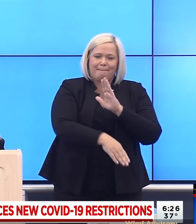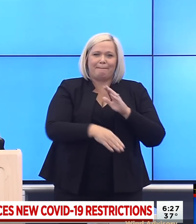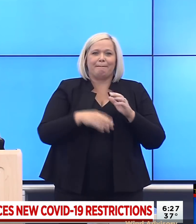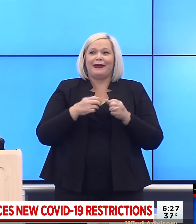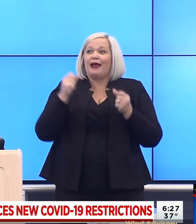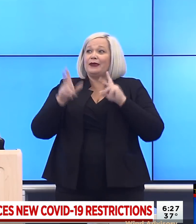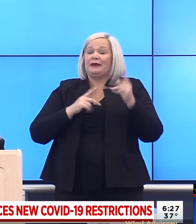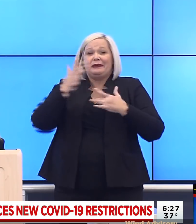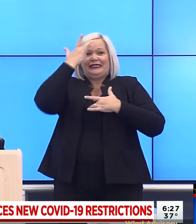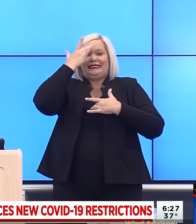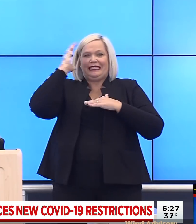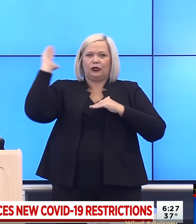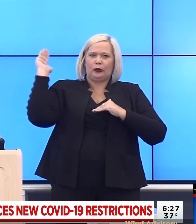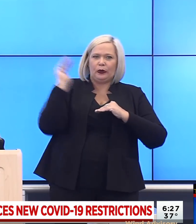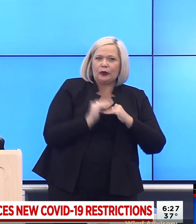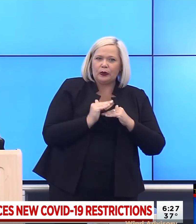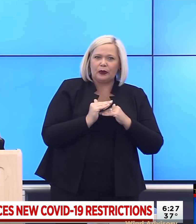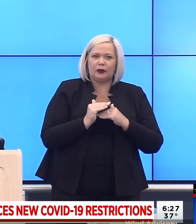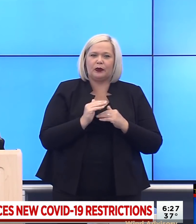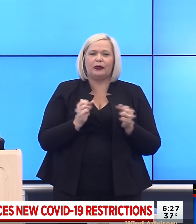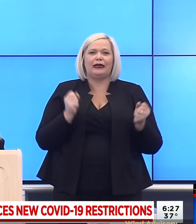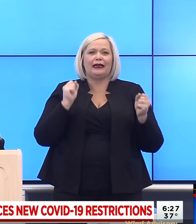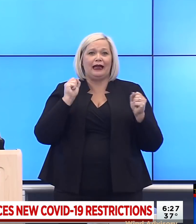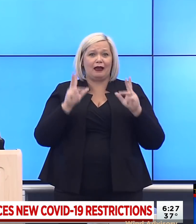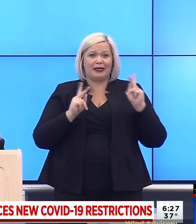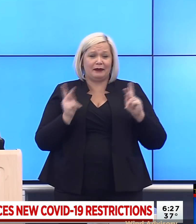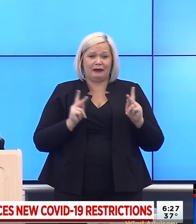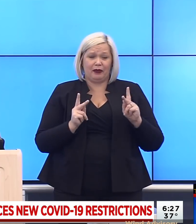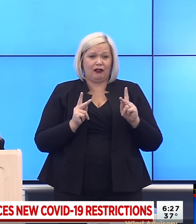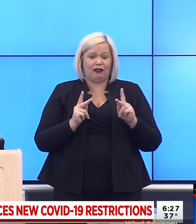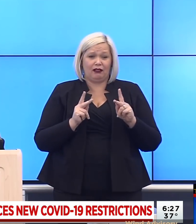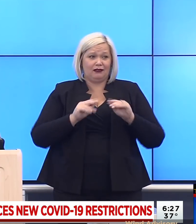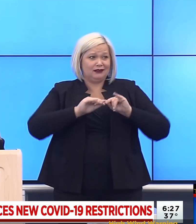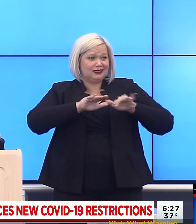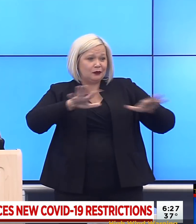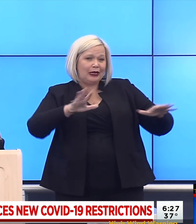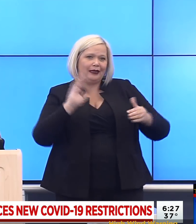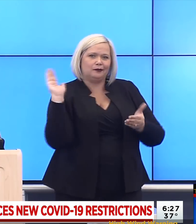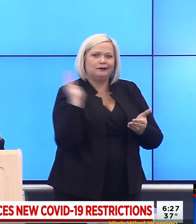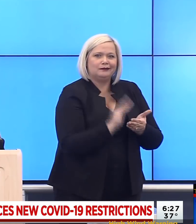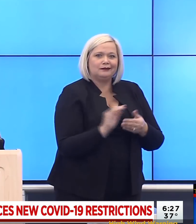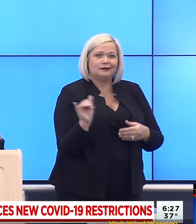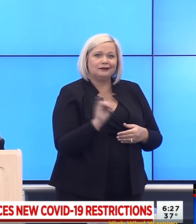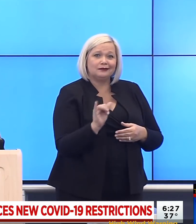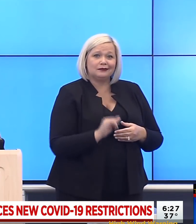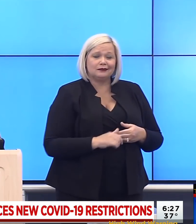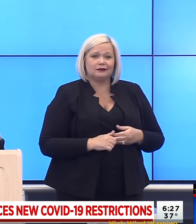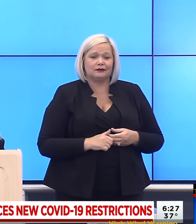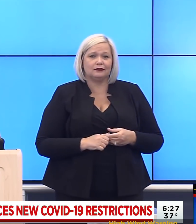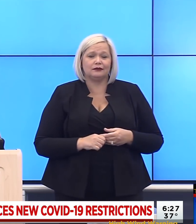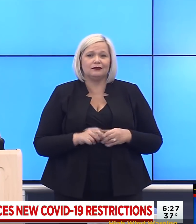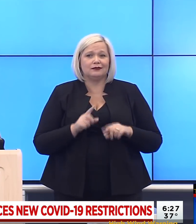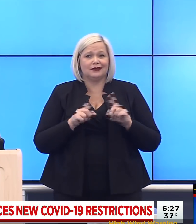AND DOES THEIR PART. AND WE WILL, YOU KNOW, SEE A DRASTIC IMPROVEMENT AN HOUR POSITIVITY